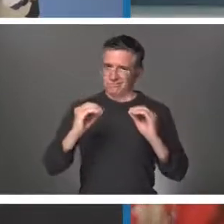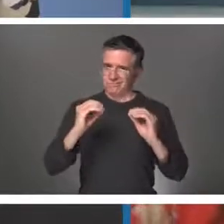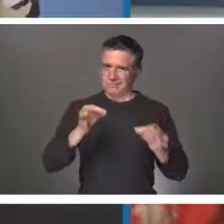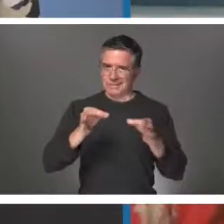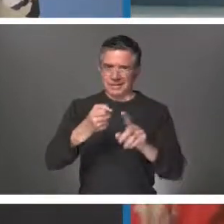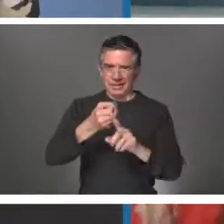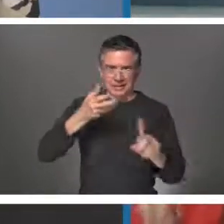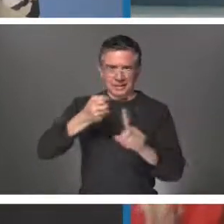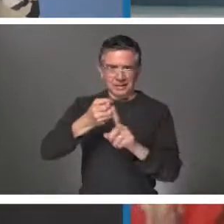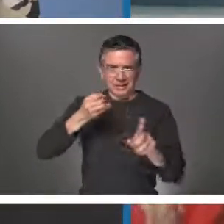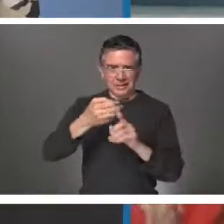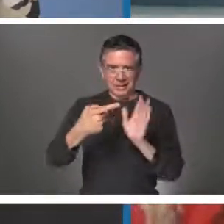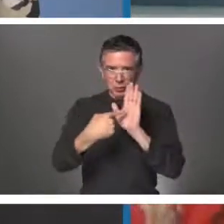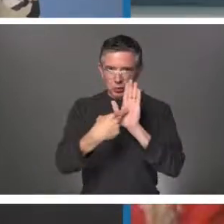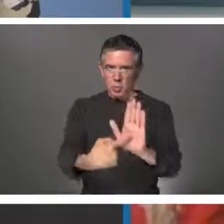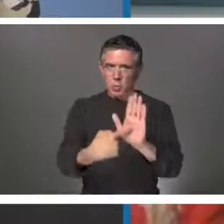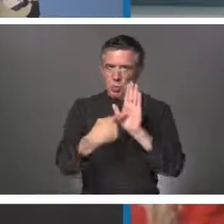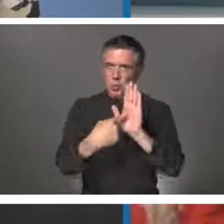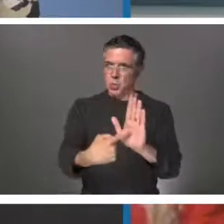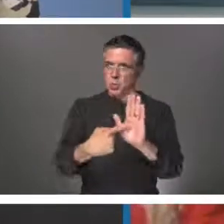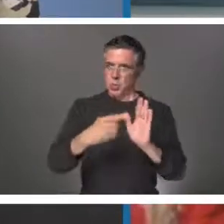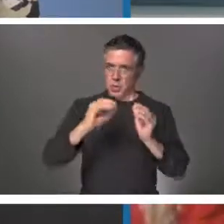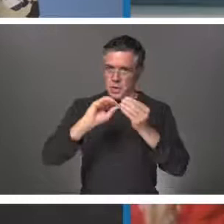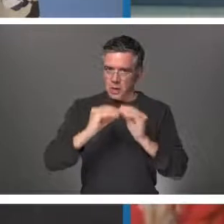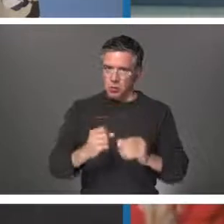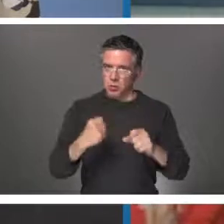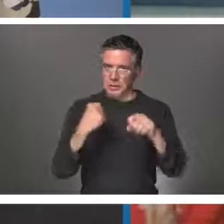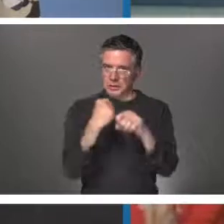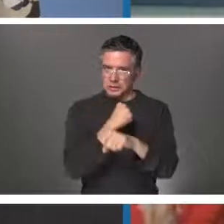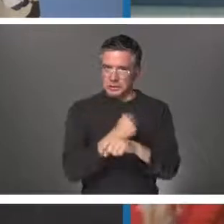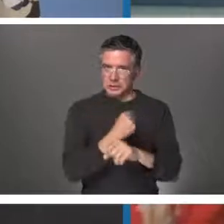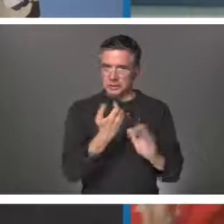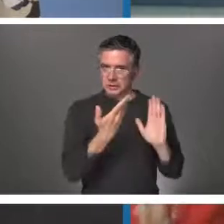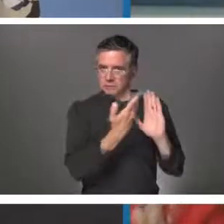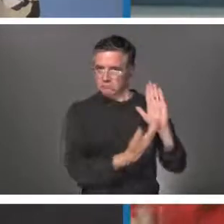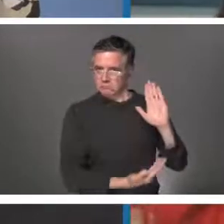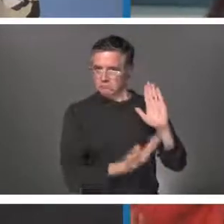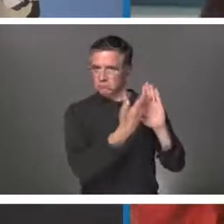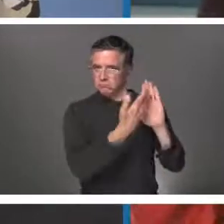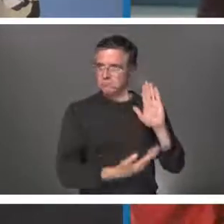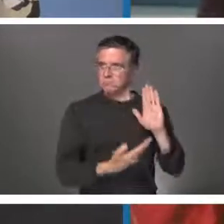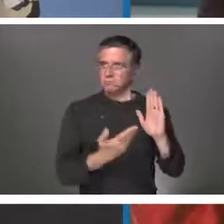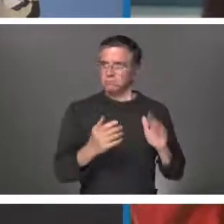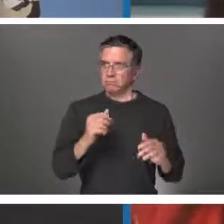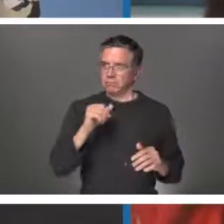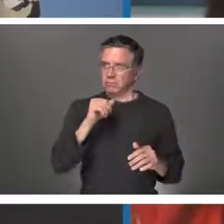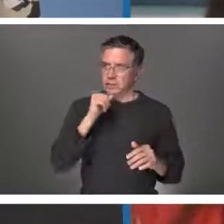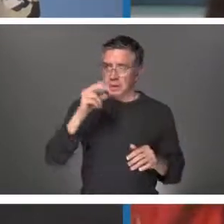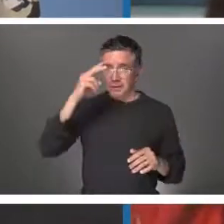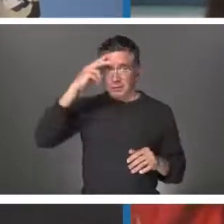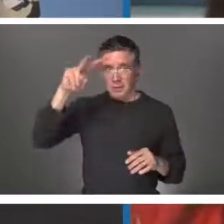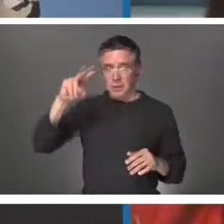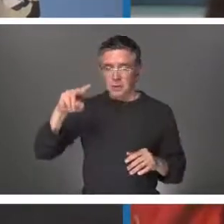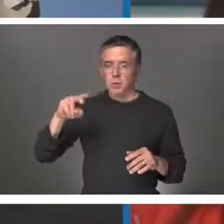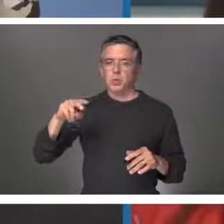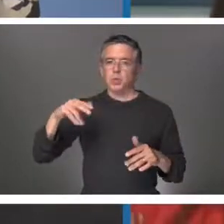and seeing, all right, our non-Hispanic white population is doing pretty well at getting vaccines,